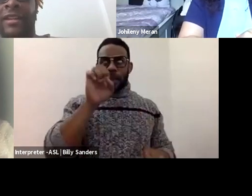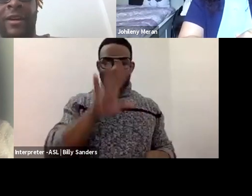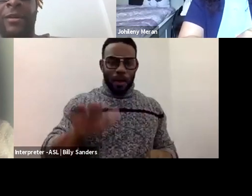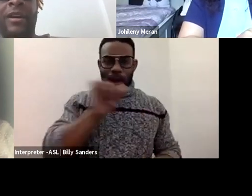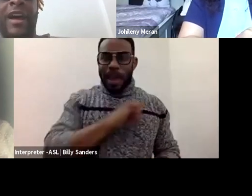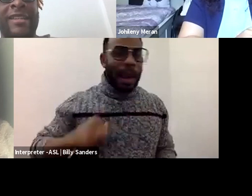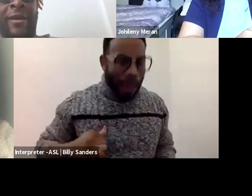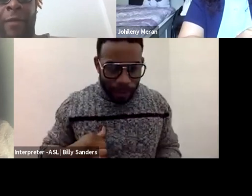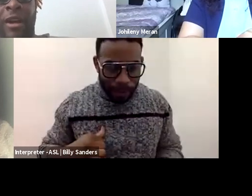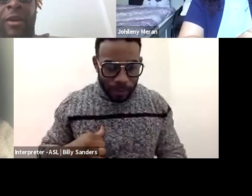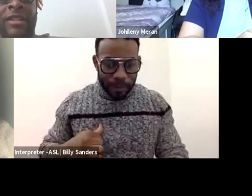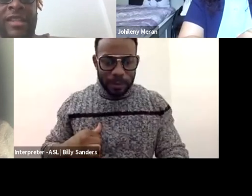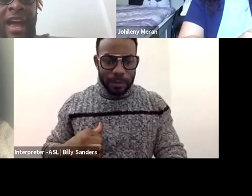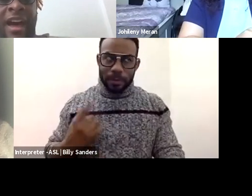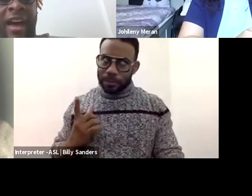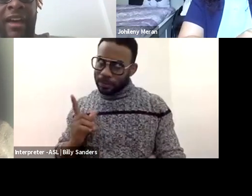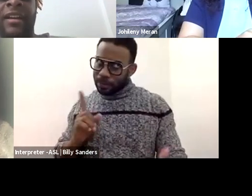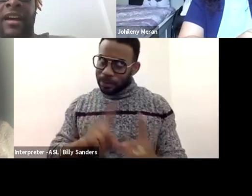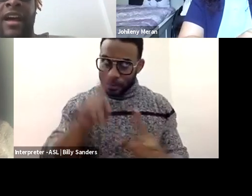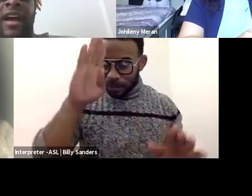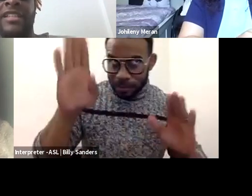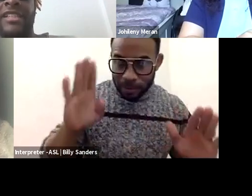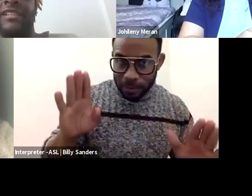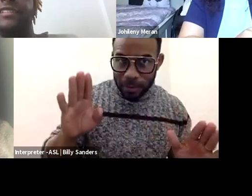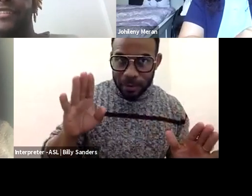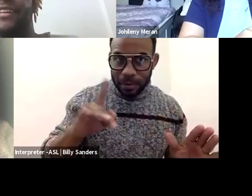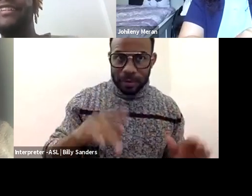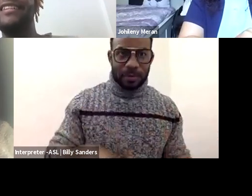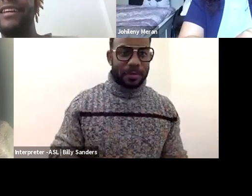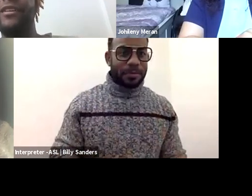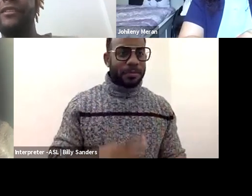Atlanta. And so I went over to say hi and she literally